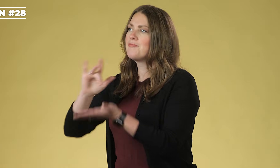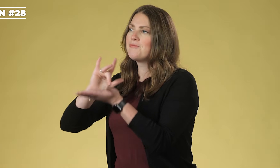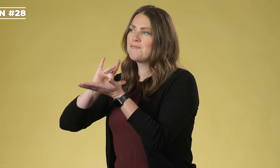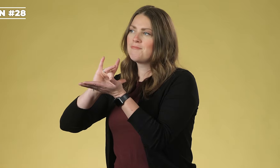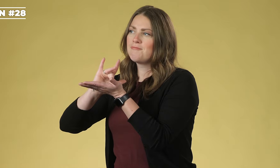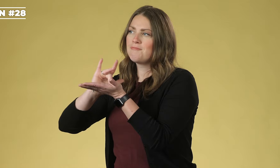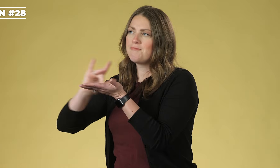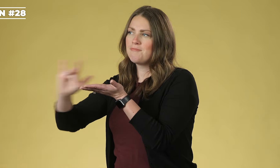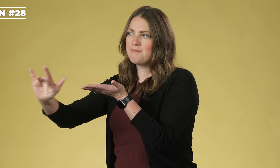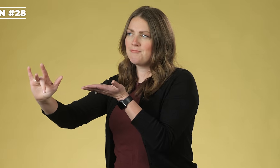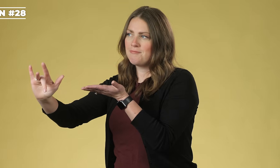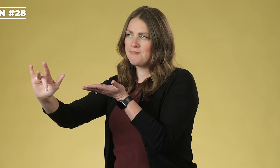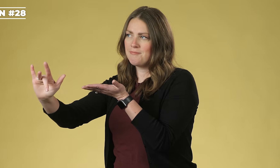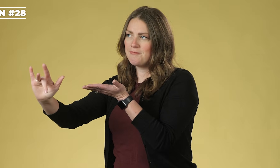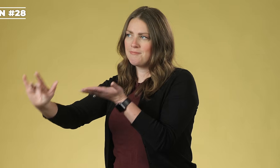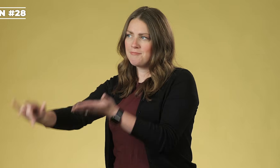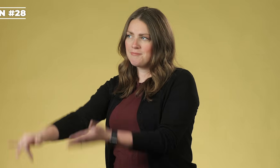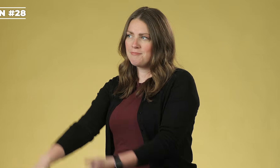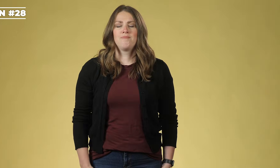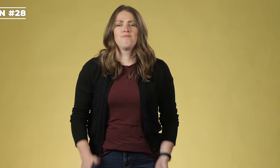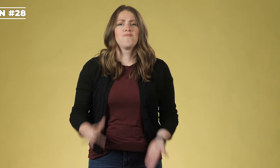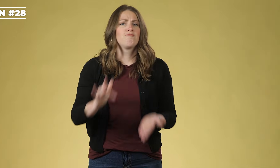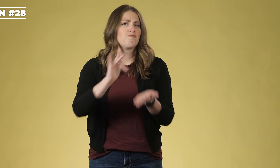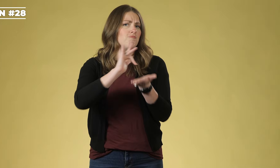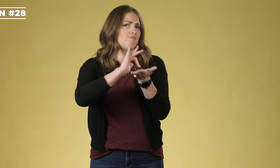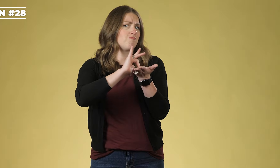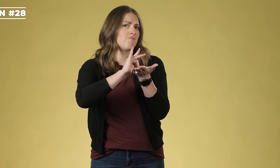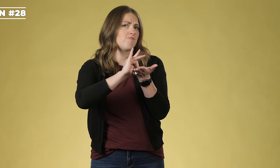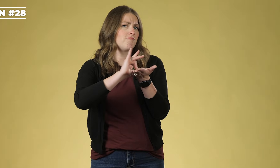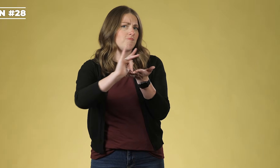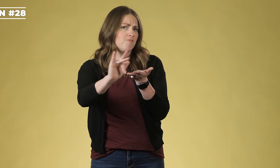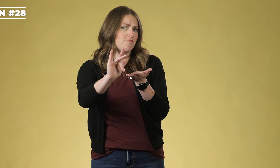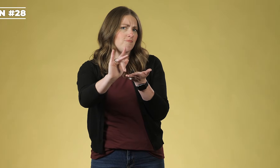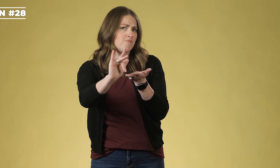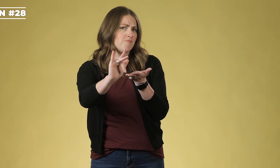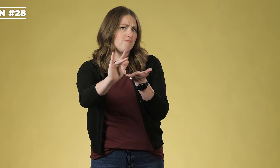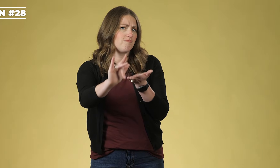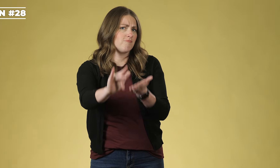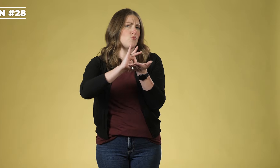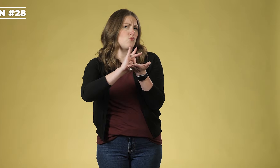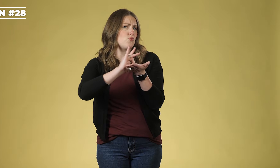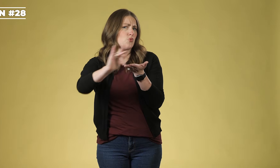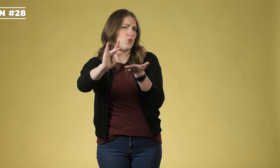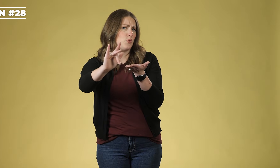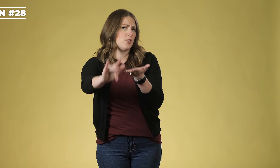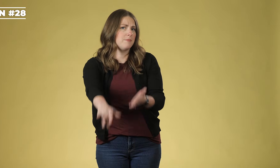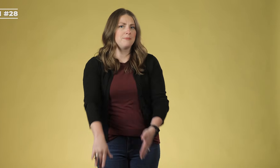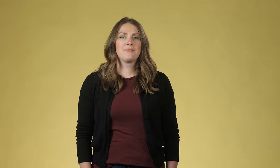and your dominant is a middle finger flicking out toward the end of the hand, rude.